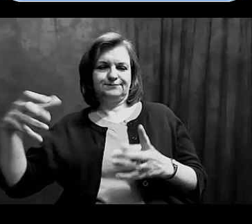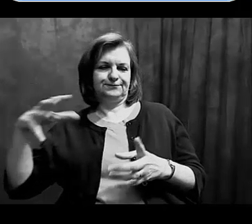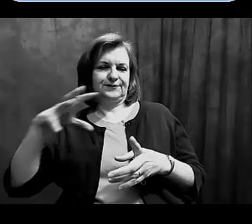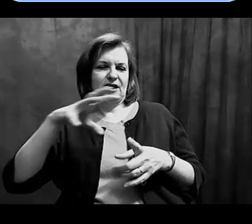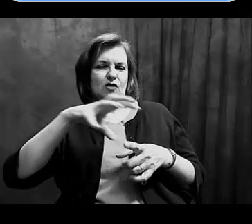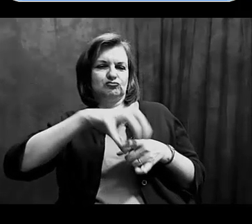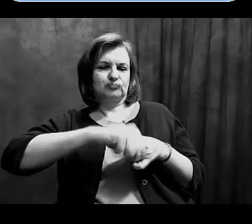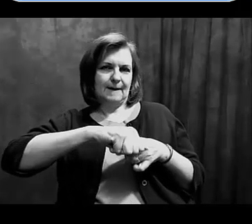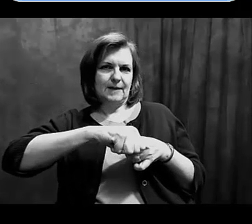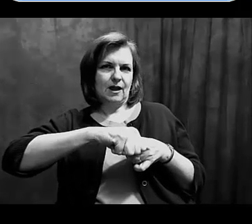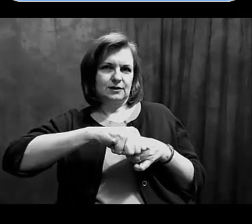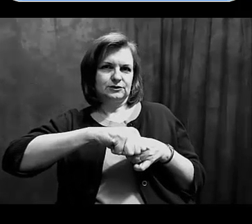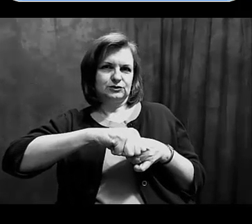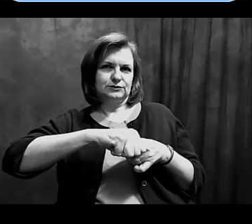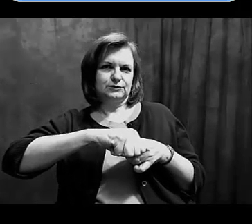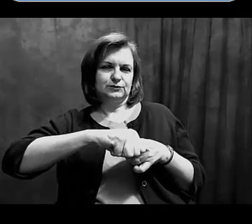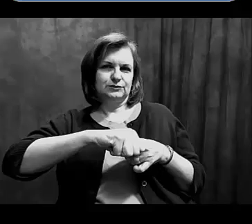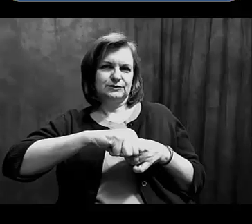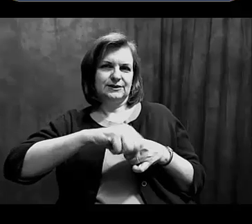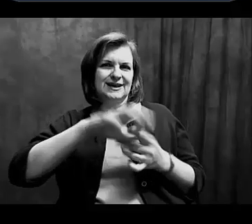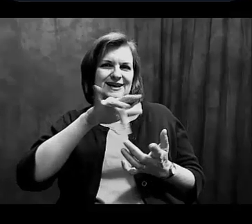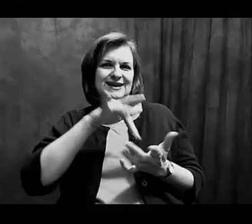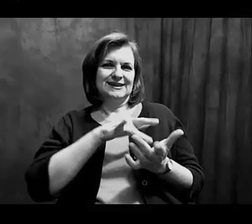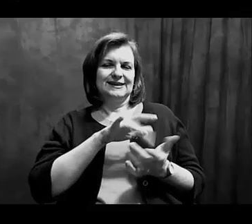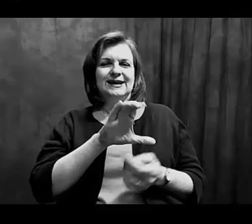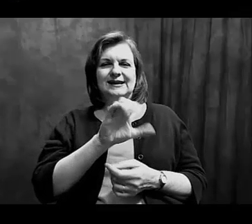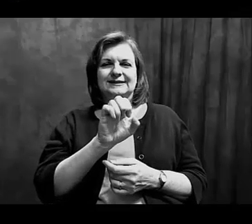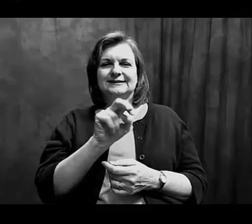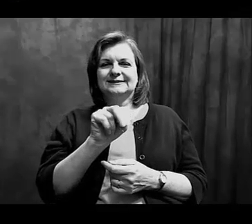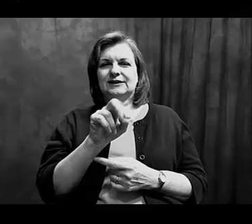and grab on to the centromere